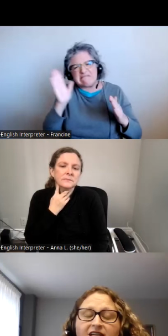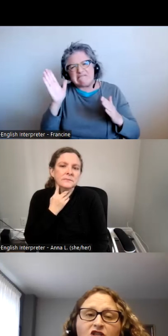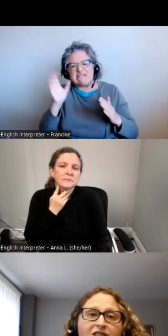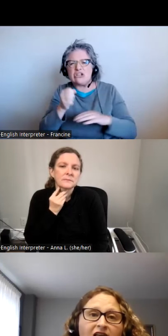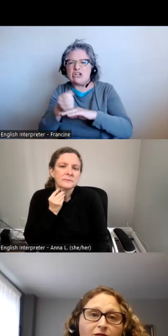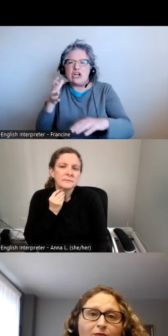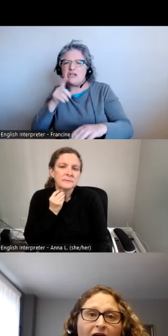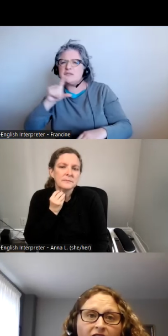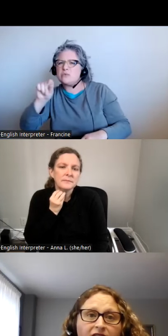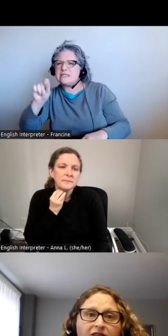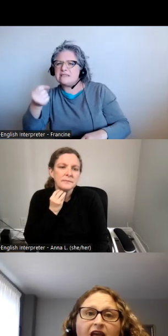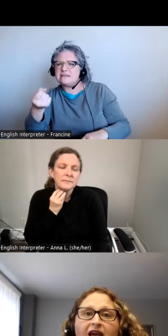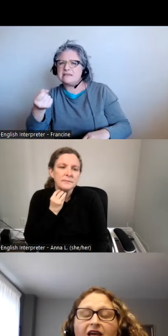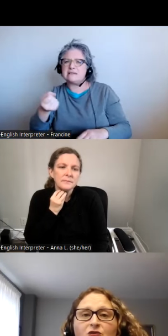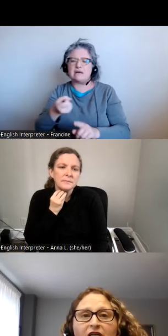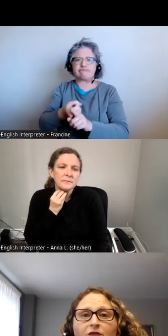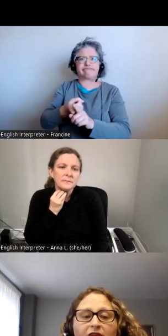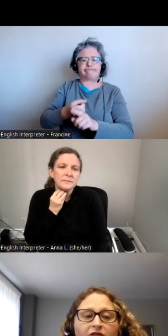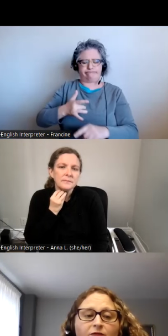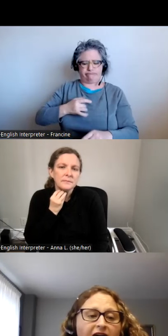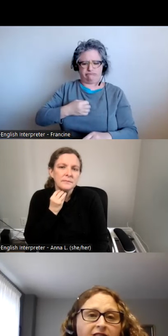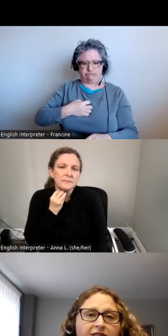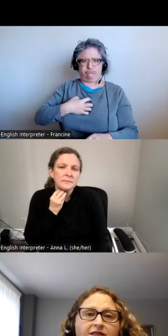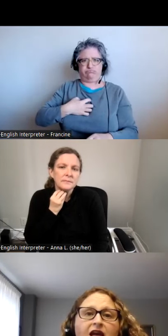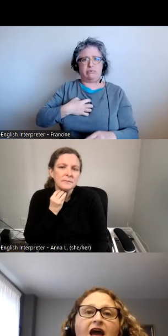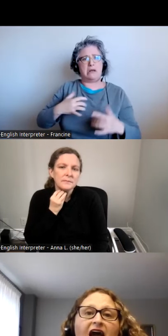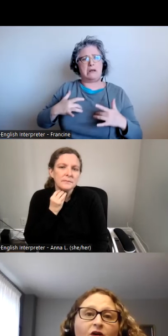seen in males in their late teens